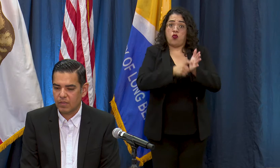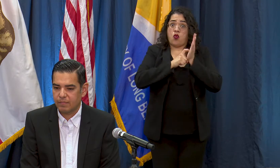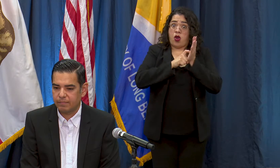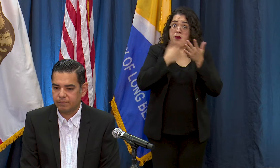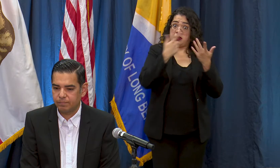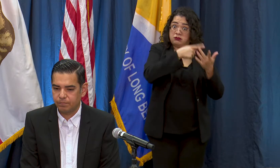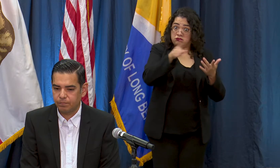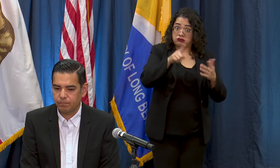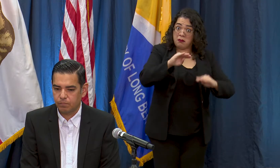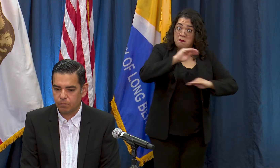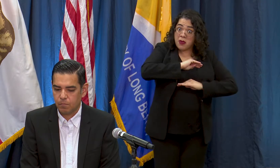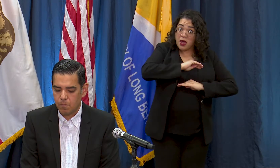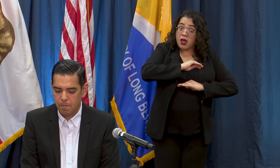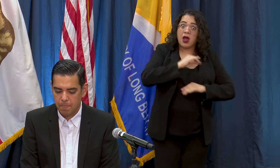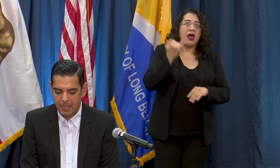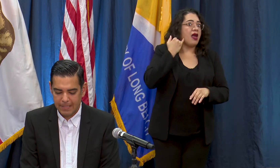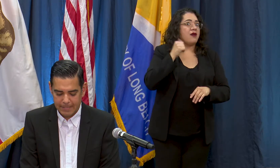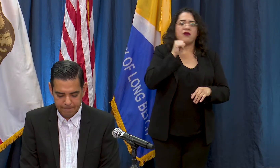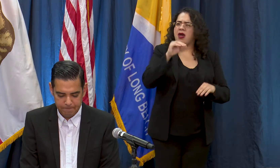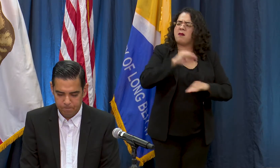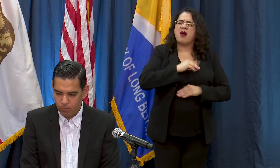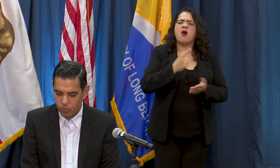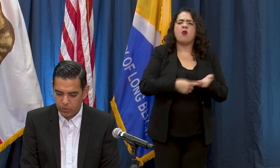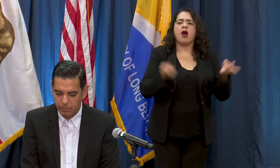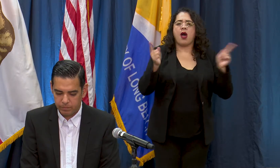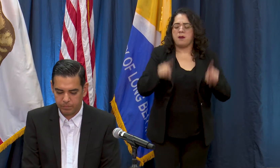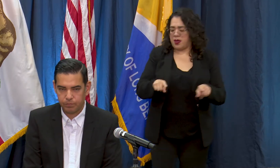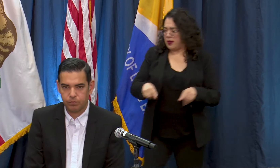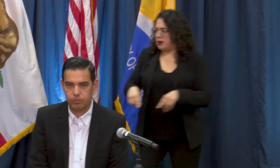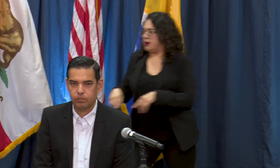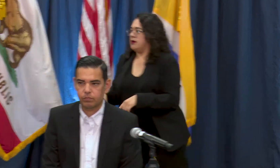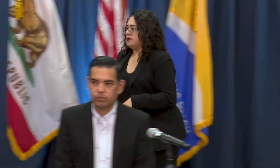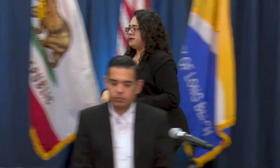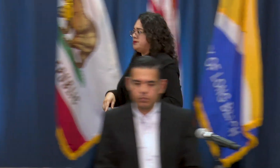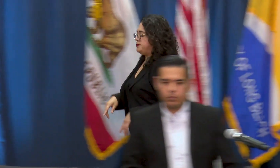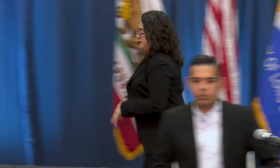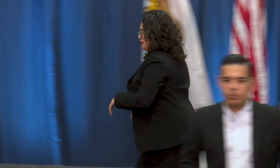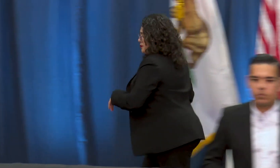what happens when they aren't met? Yes so the reporting requirements are set by